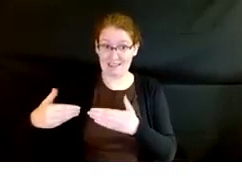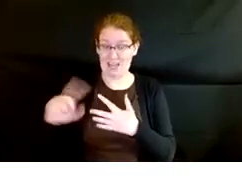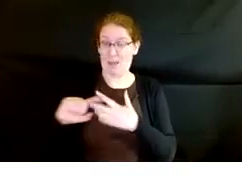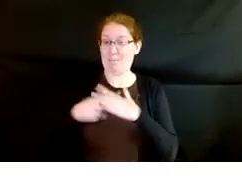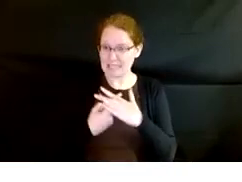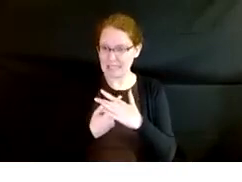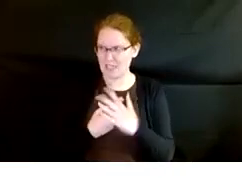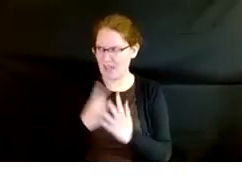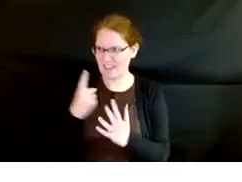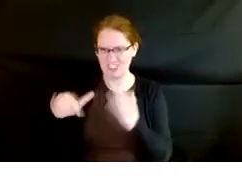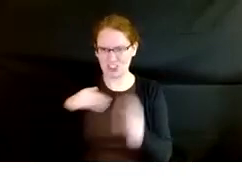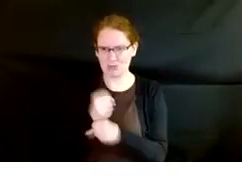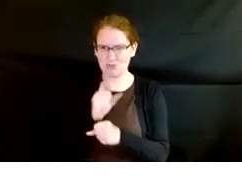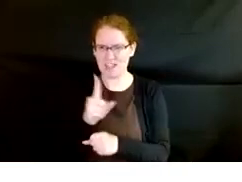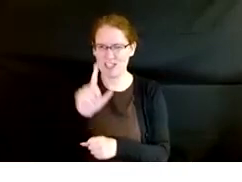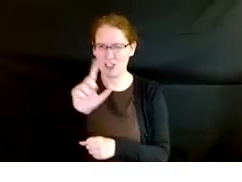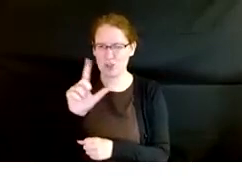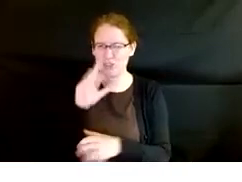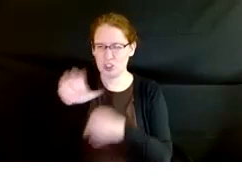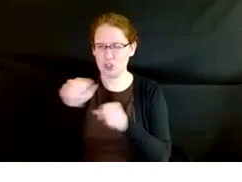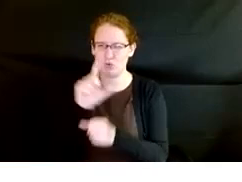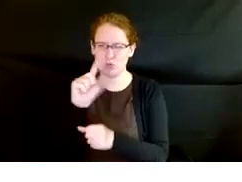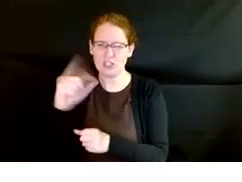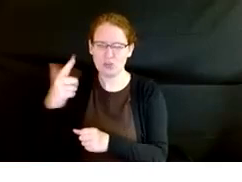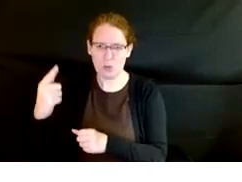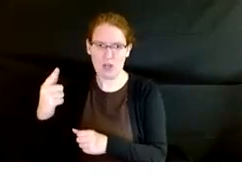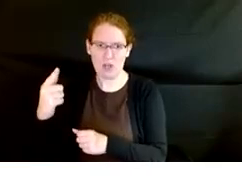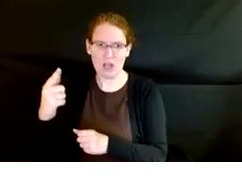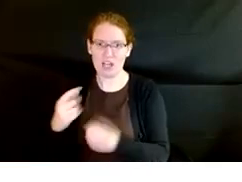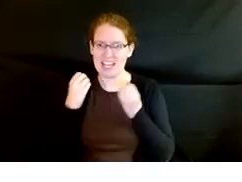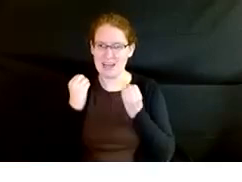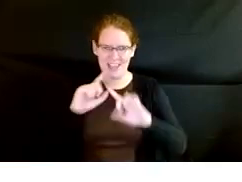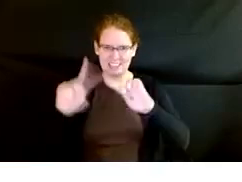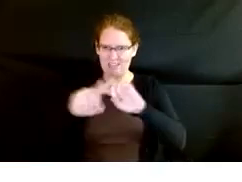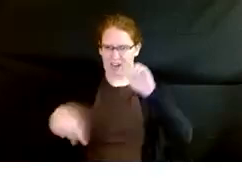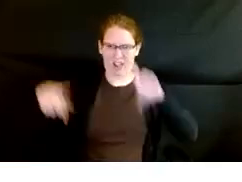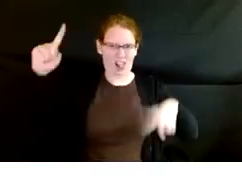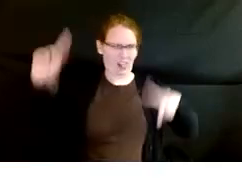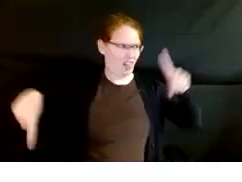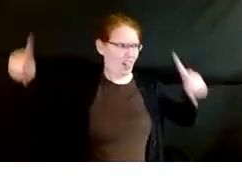of this year here in 2021, there were so many different guidelines about who could get one,